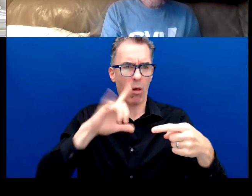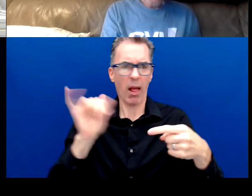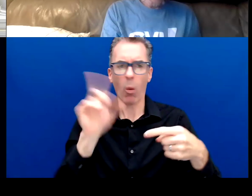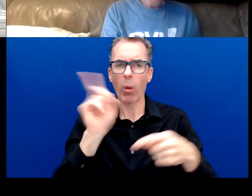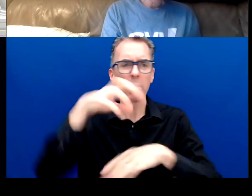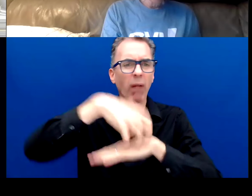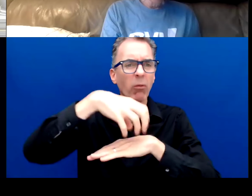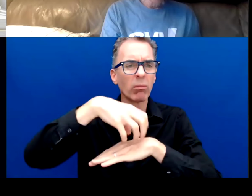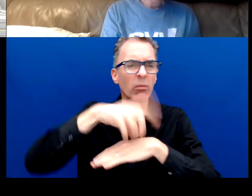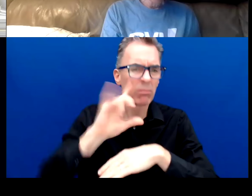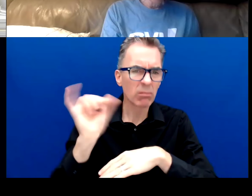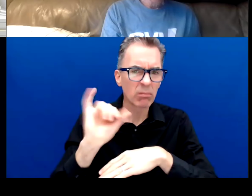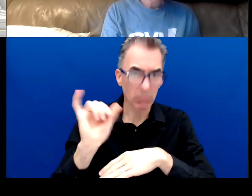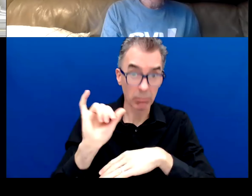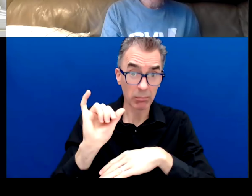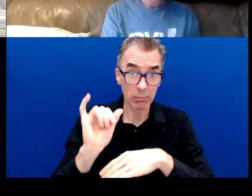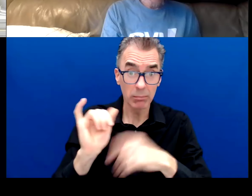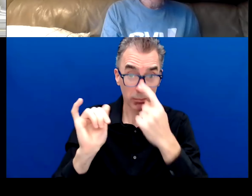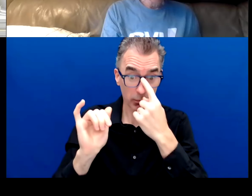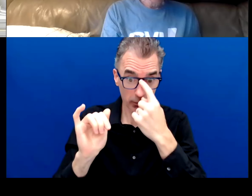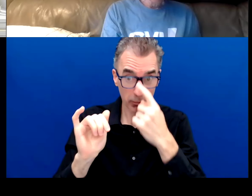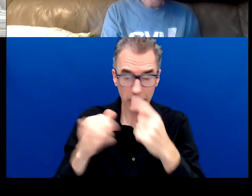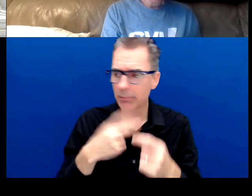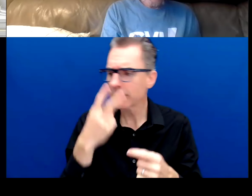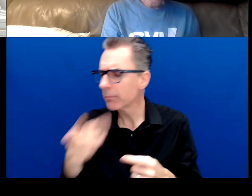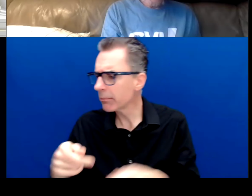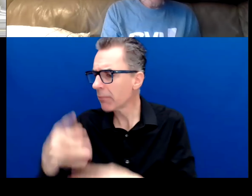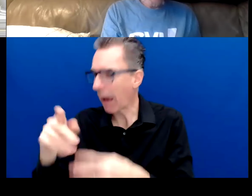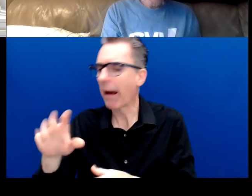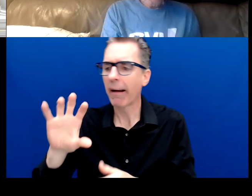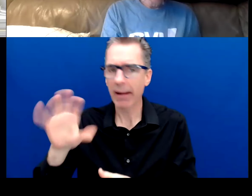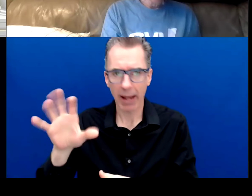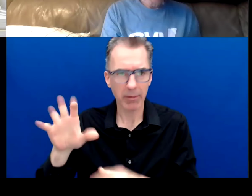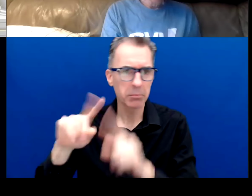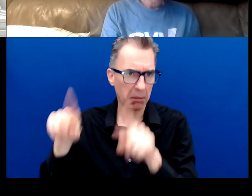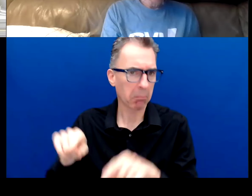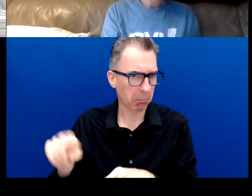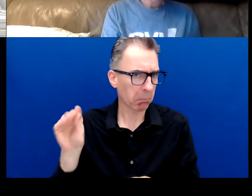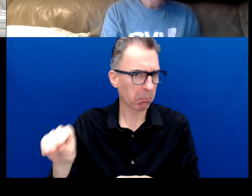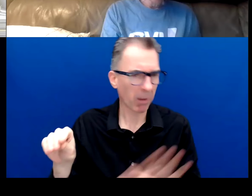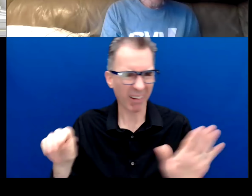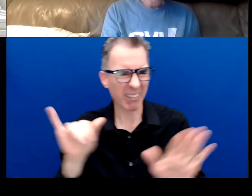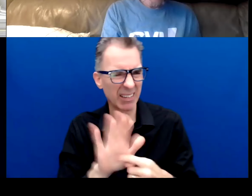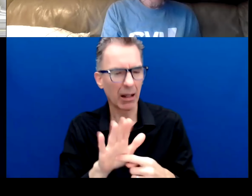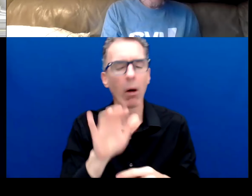That way we can, I see Canvas page as a vote there, but that can be a place where we store information.